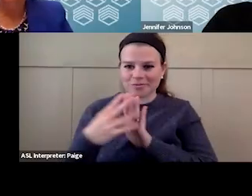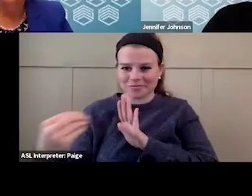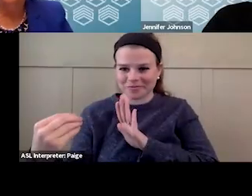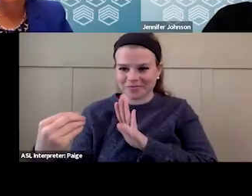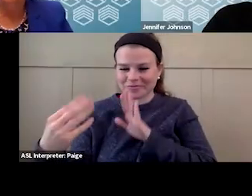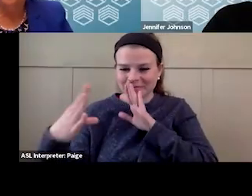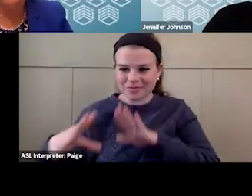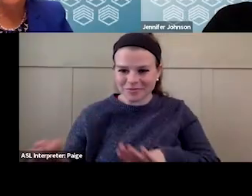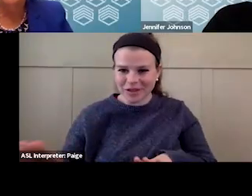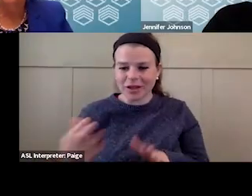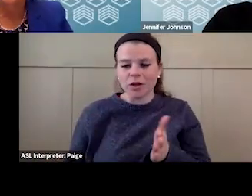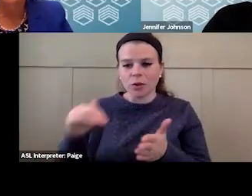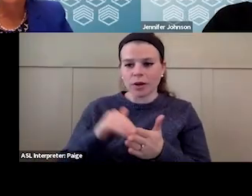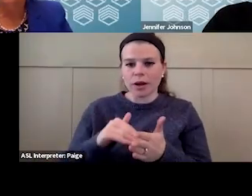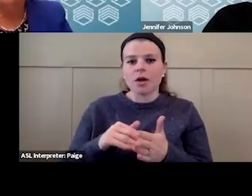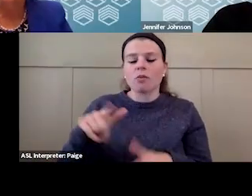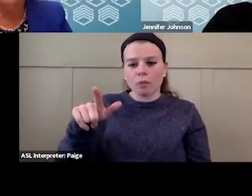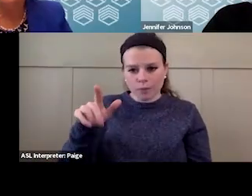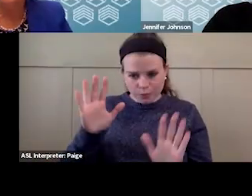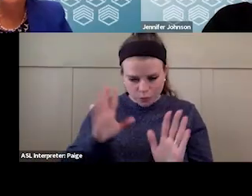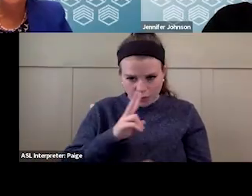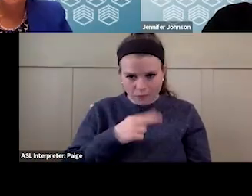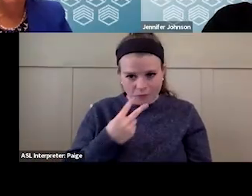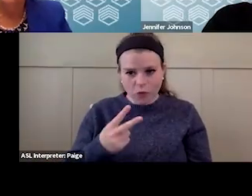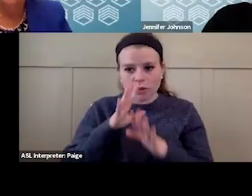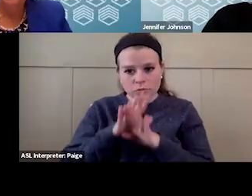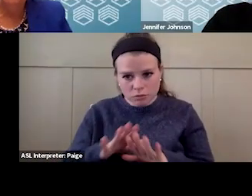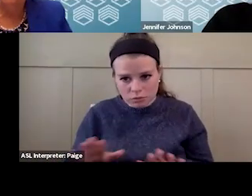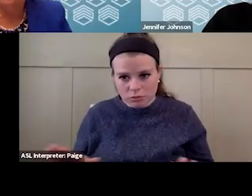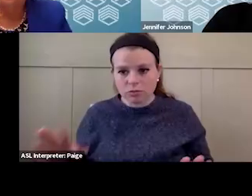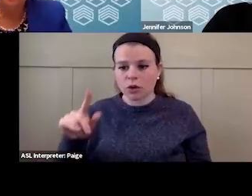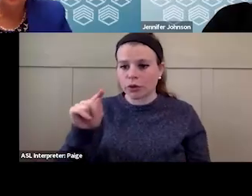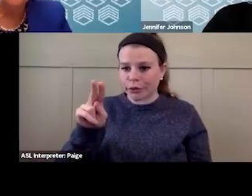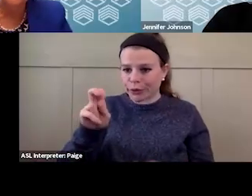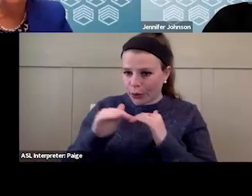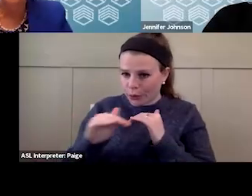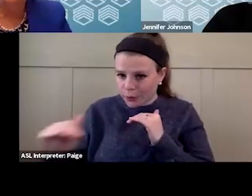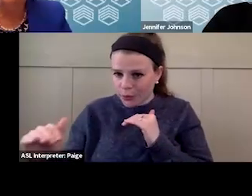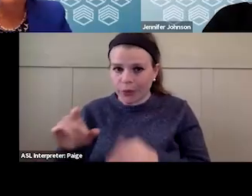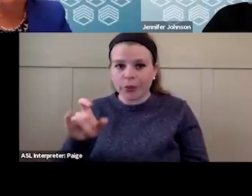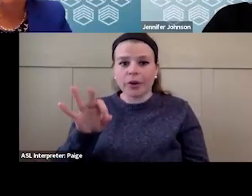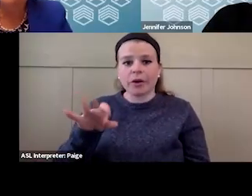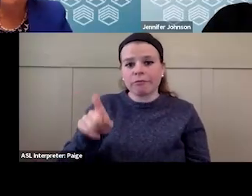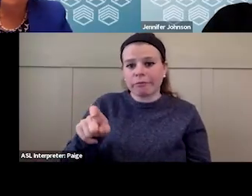So really lower your voice, keep your tone even. If necessary, you know what? You can call a second call. You can say, "You know, Mr.